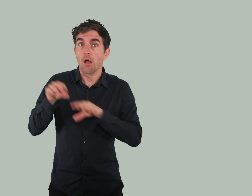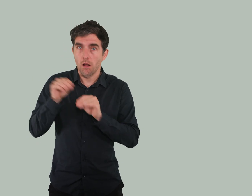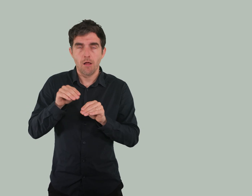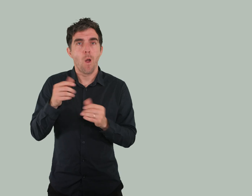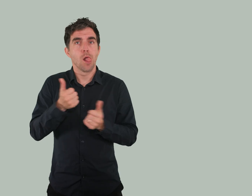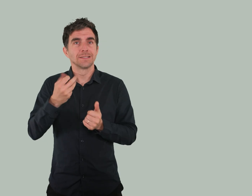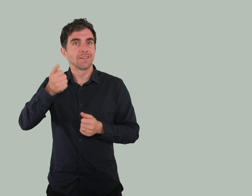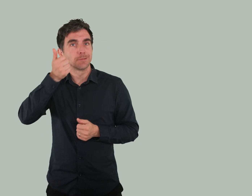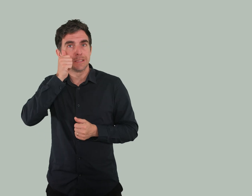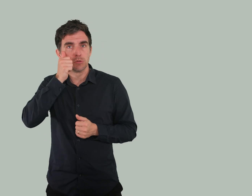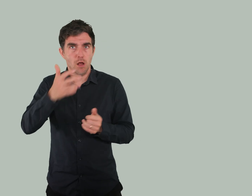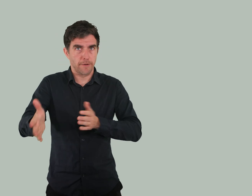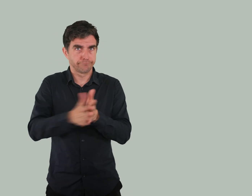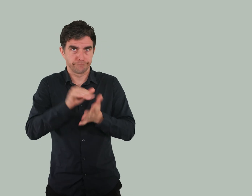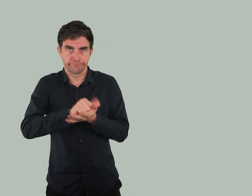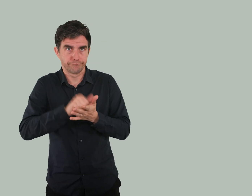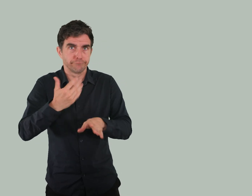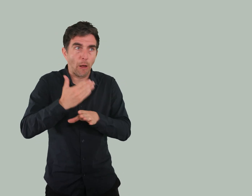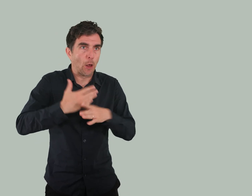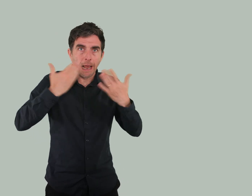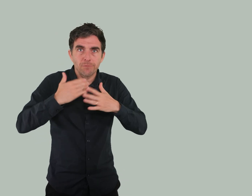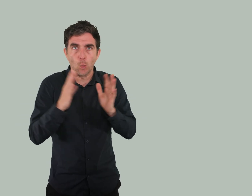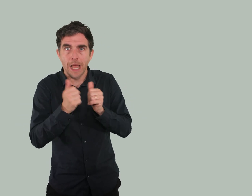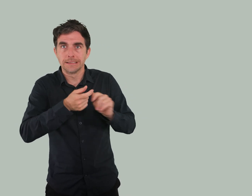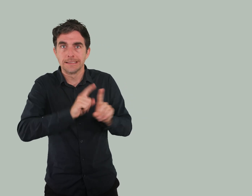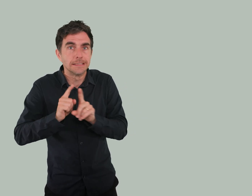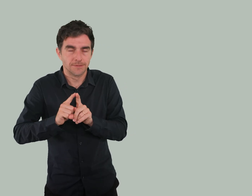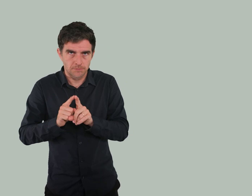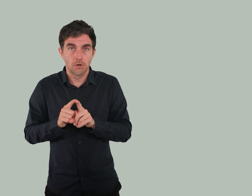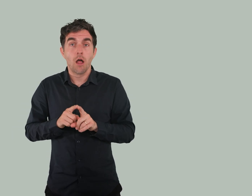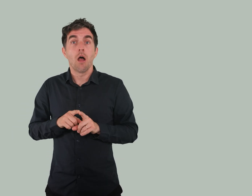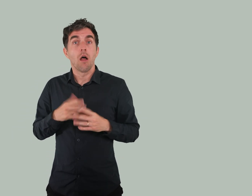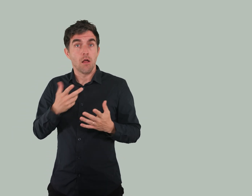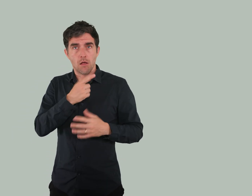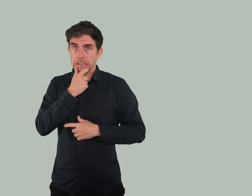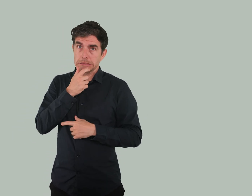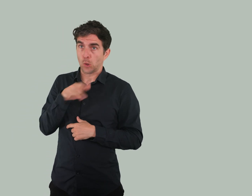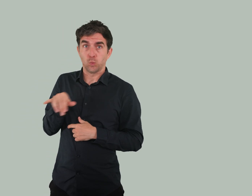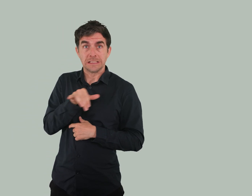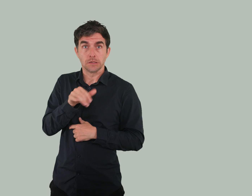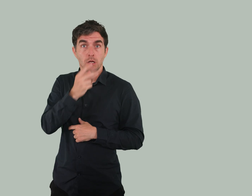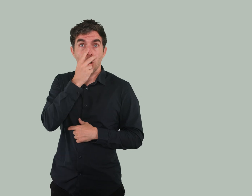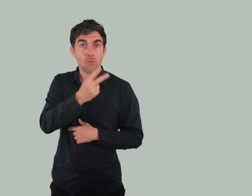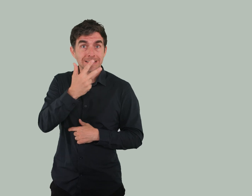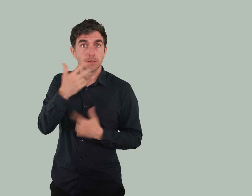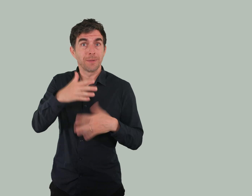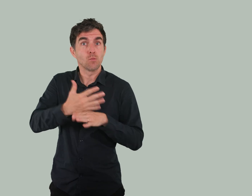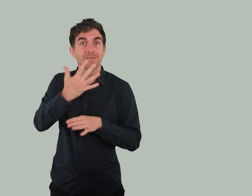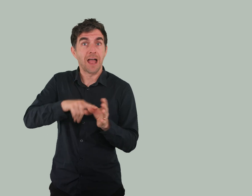Migrant workers typically have arrived with prior experience and a willingness to work irregular hours. If an employer has a choice between a 28-year-old